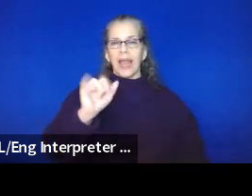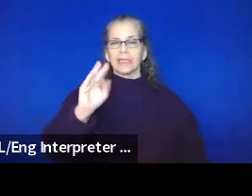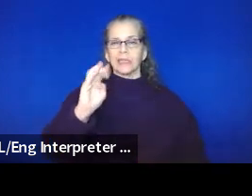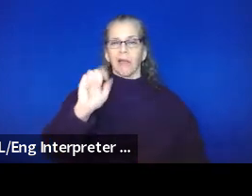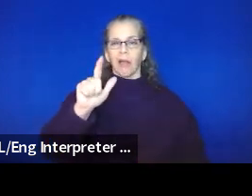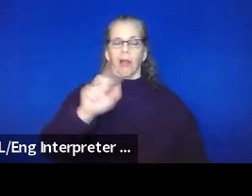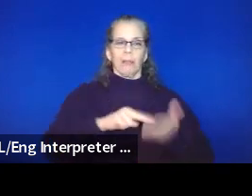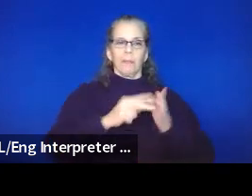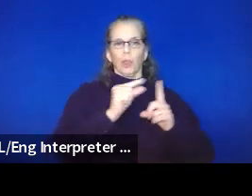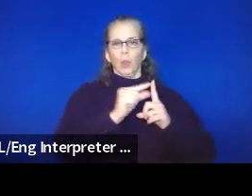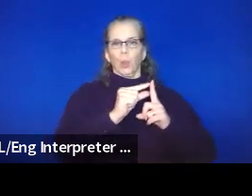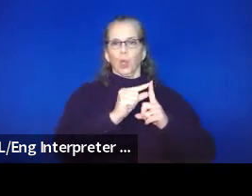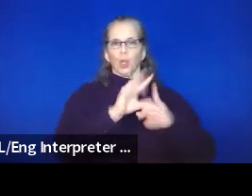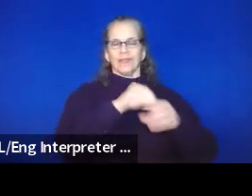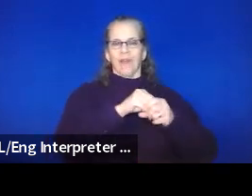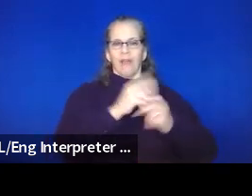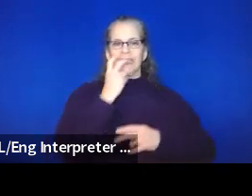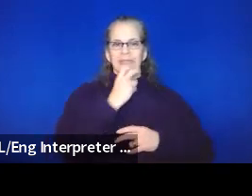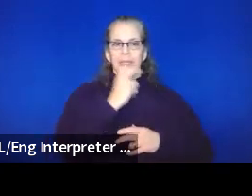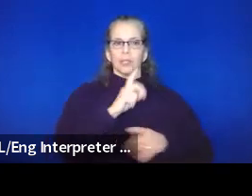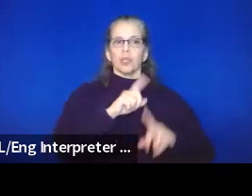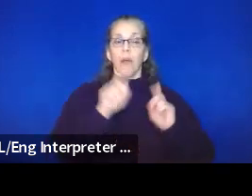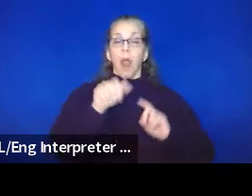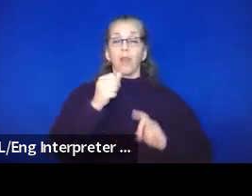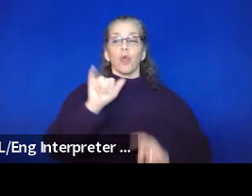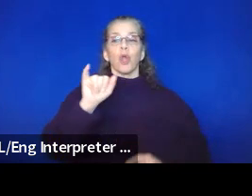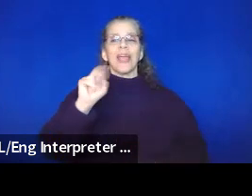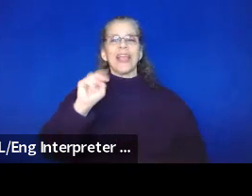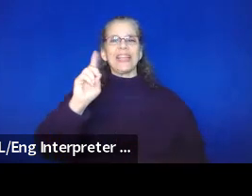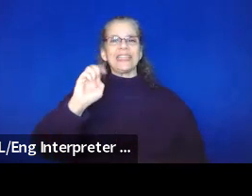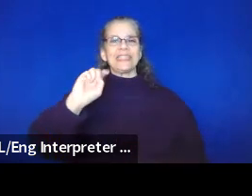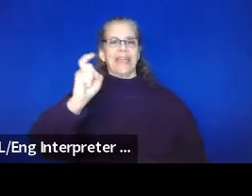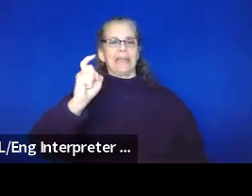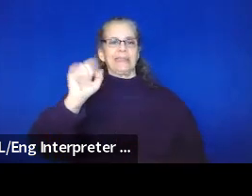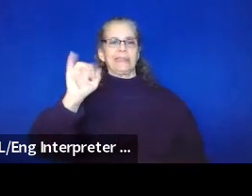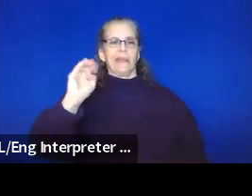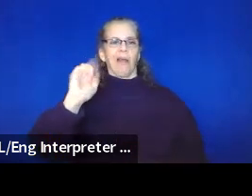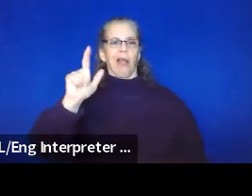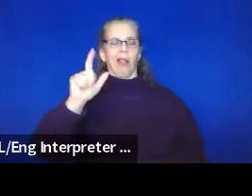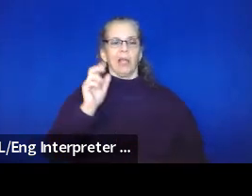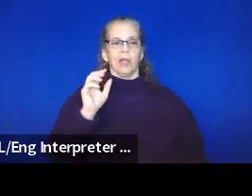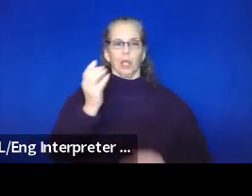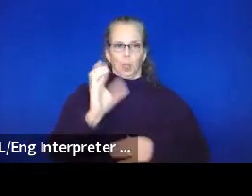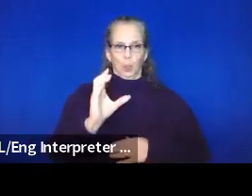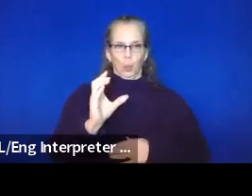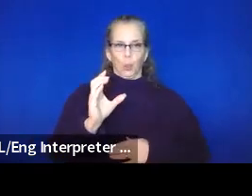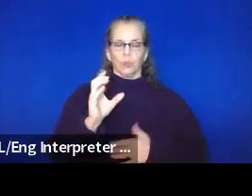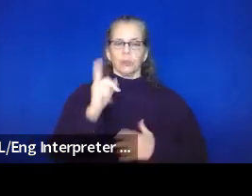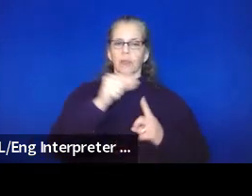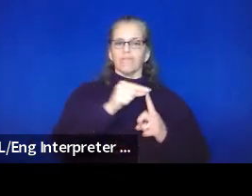but there's also what we call indexical cues which cues unique to a person.